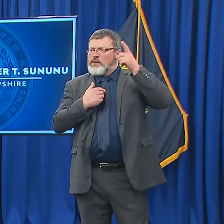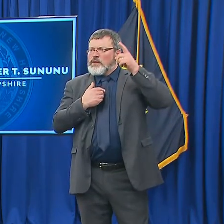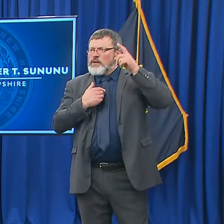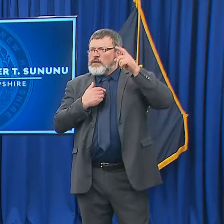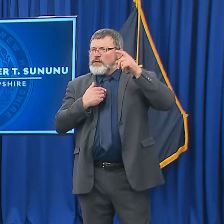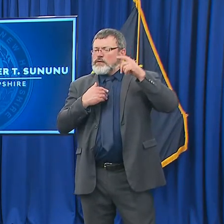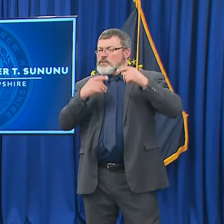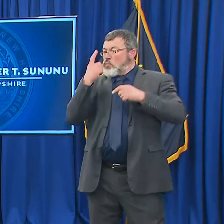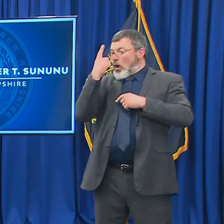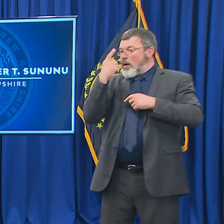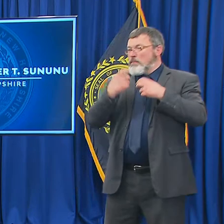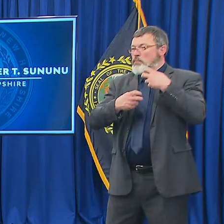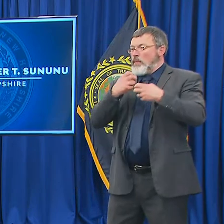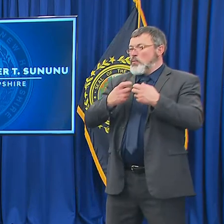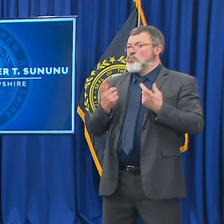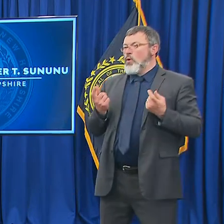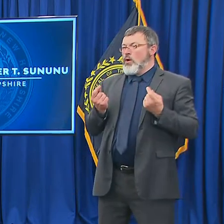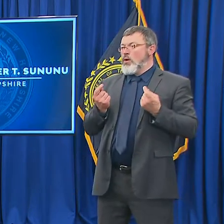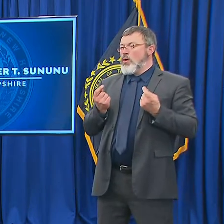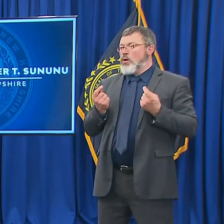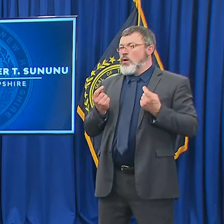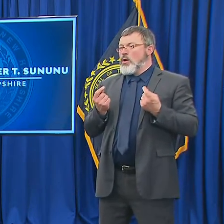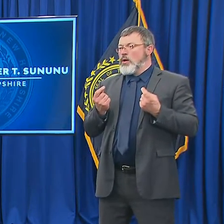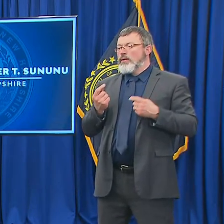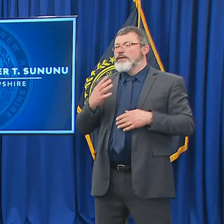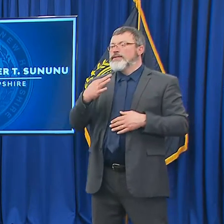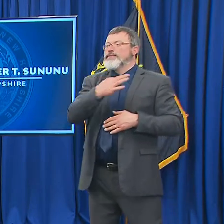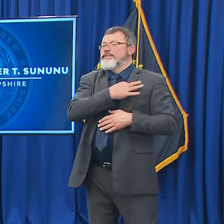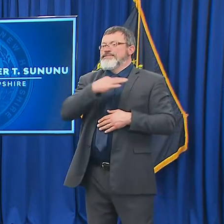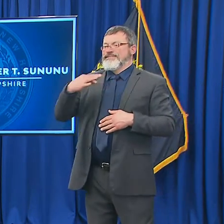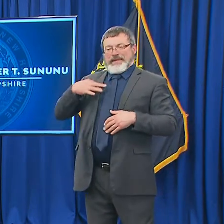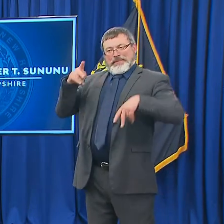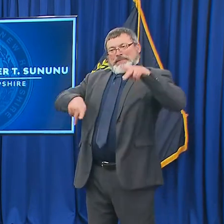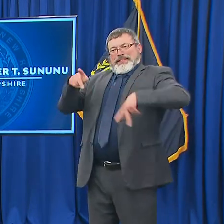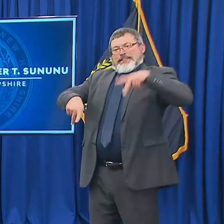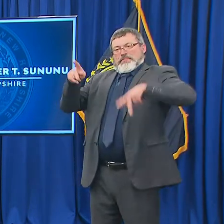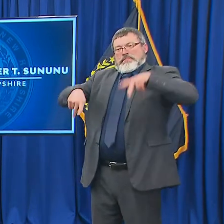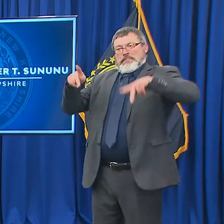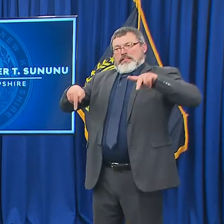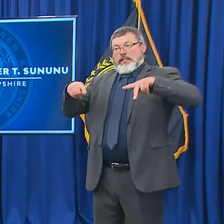we were when we were in the spring It was